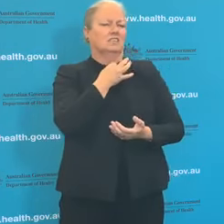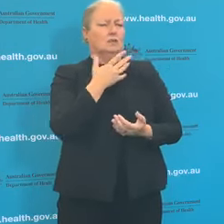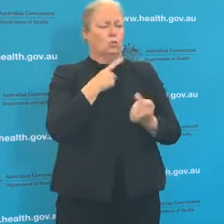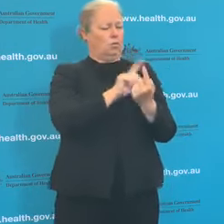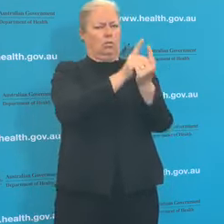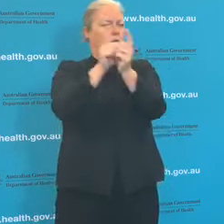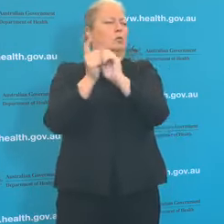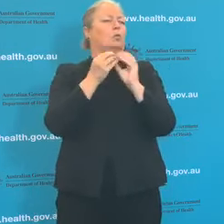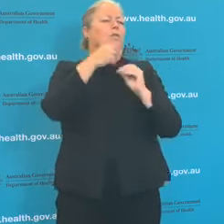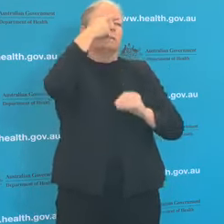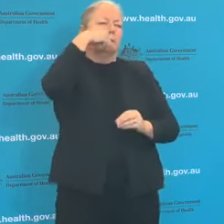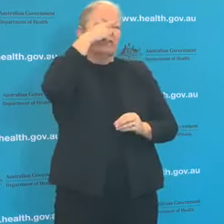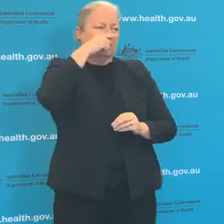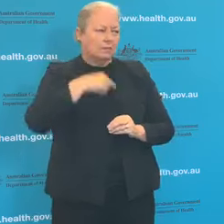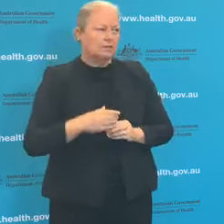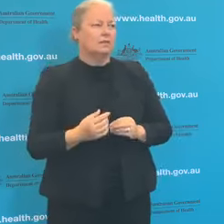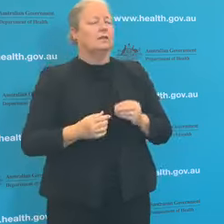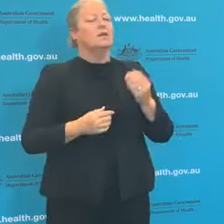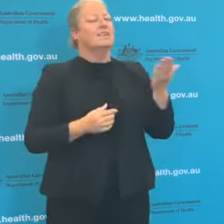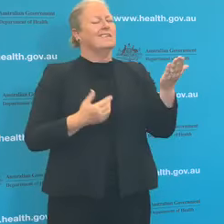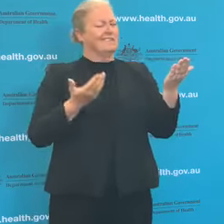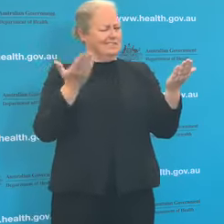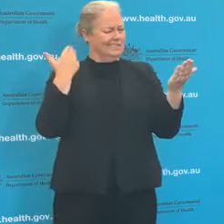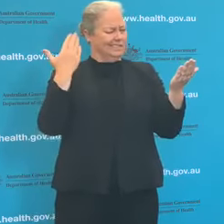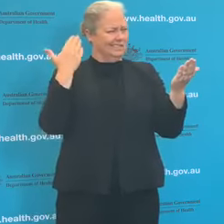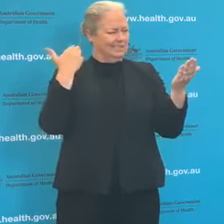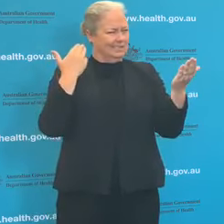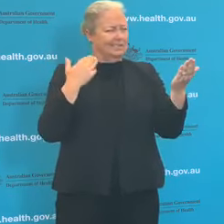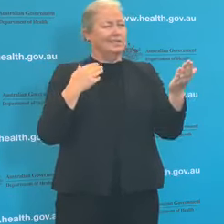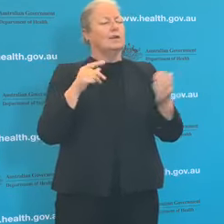In regards to what Karen Andrews said a couple of days ago, she's saying life isn't going to really